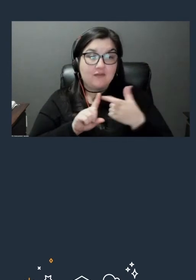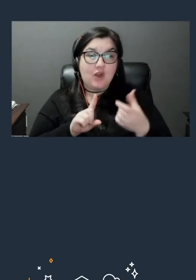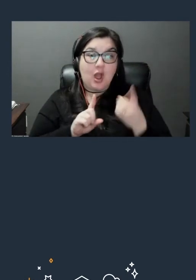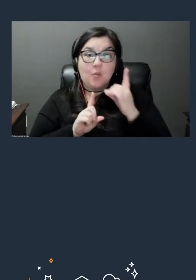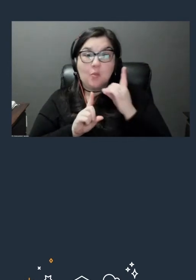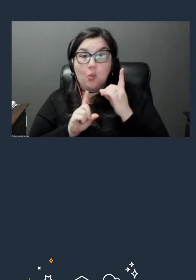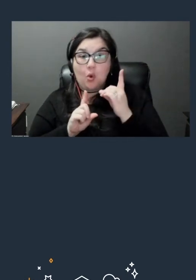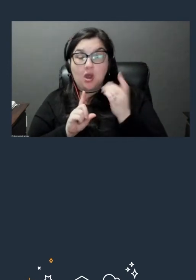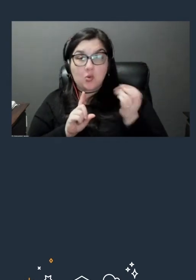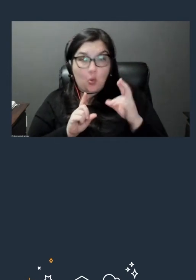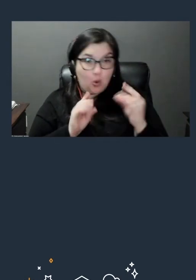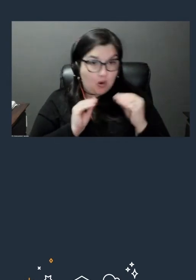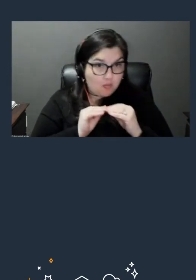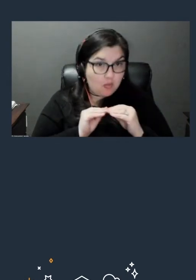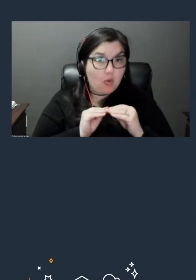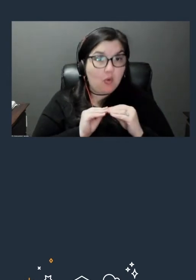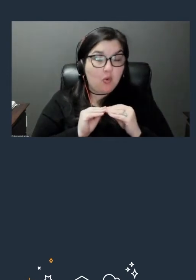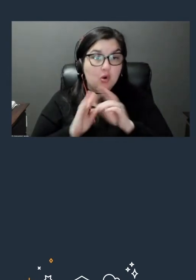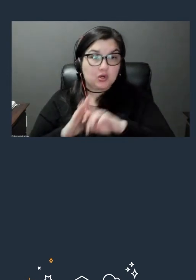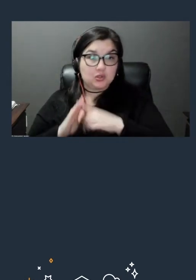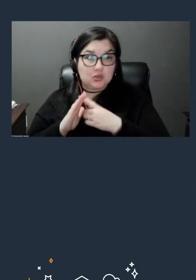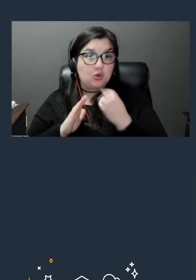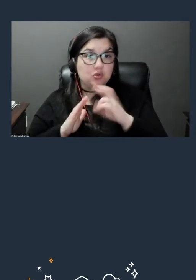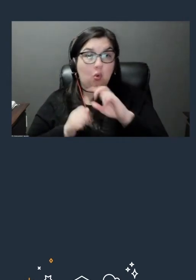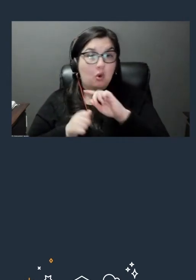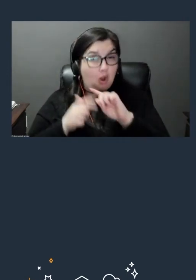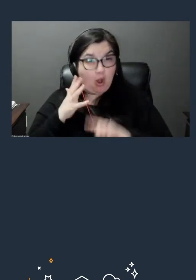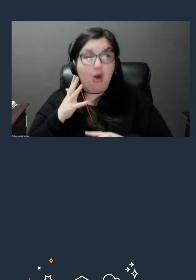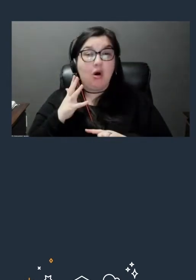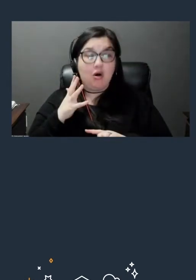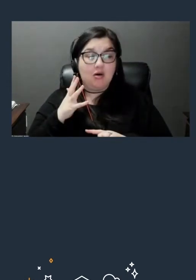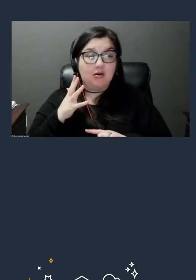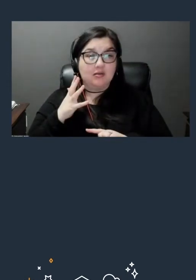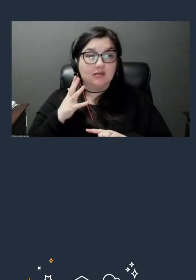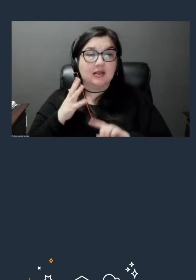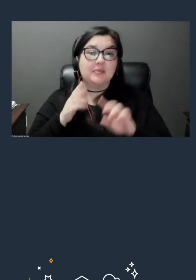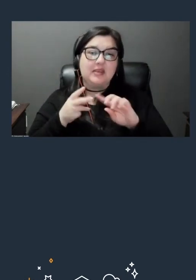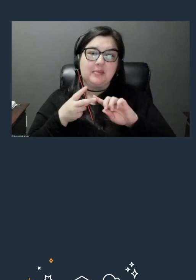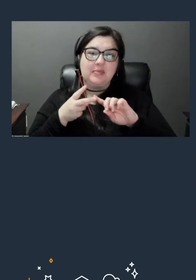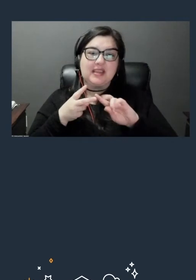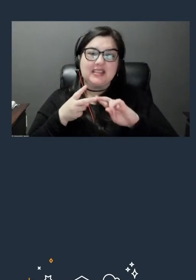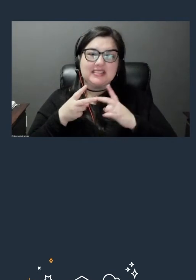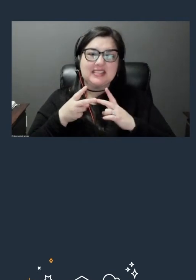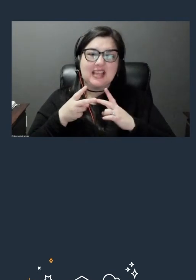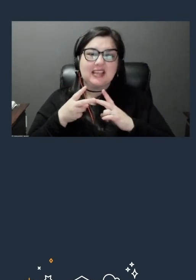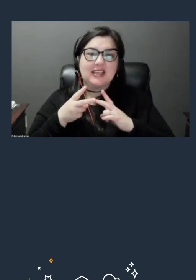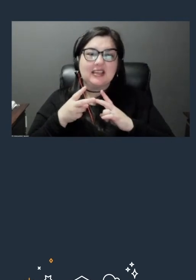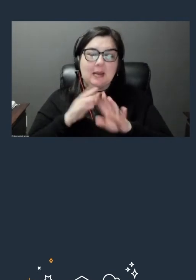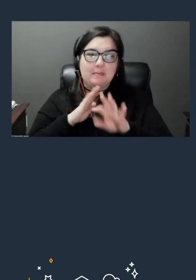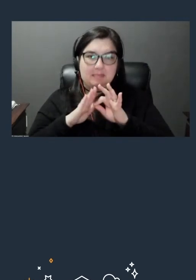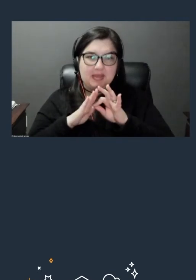or replicate among all specified buckets. I'm gonna pick up the second option here and I'll choose both of my buckets.